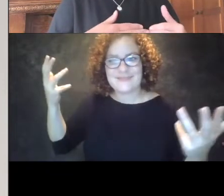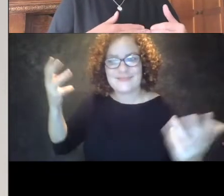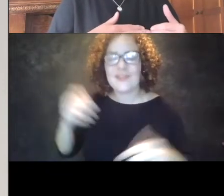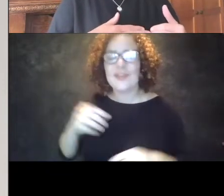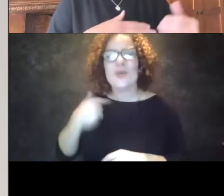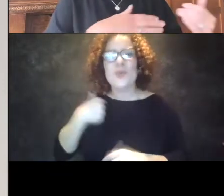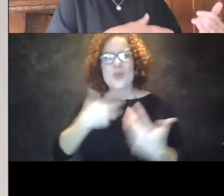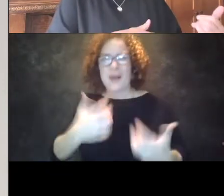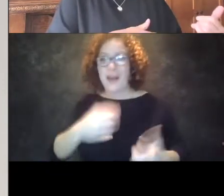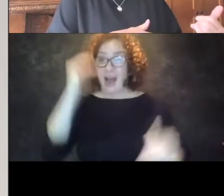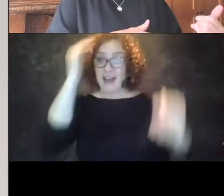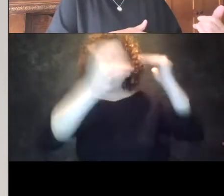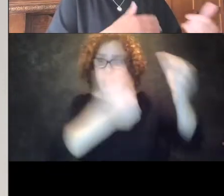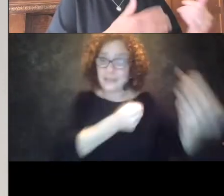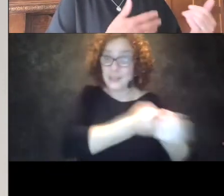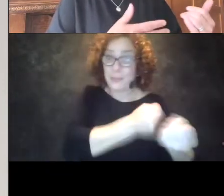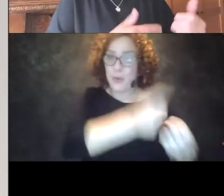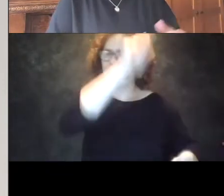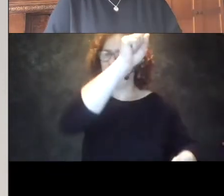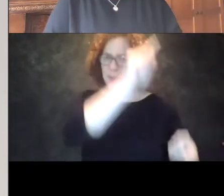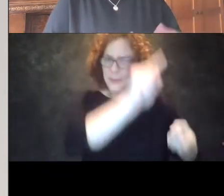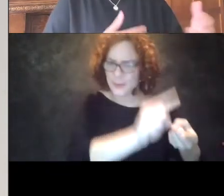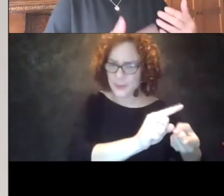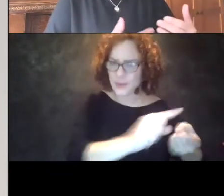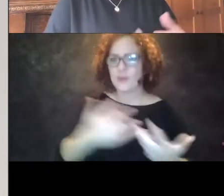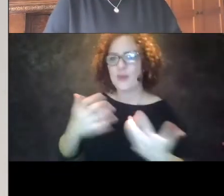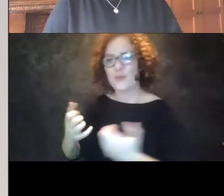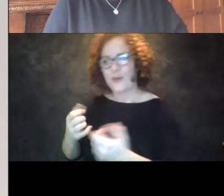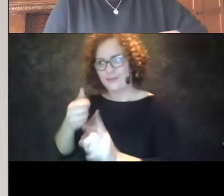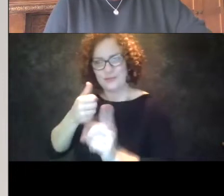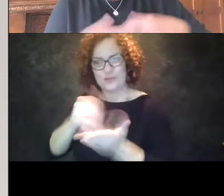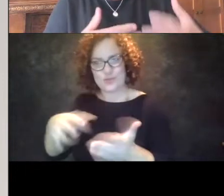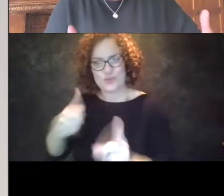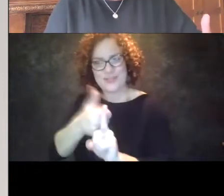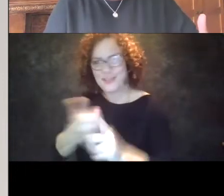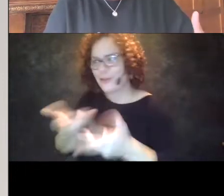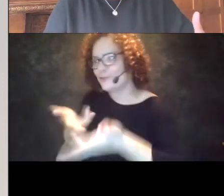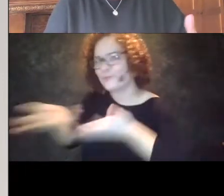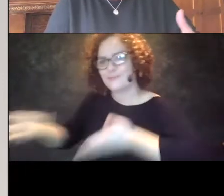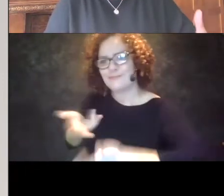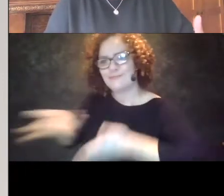support and have the adult support now providing more of the facilitation to both students,